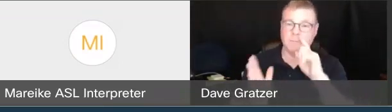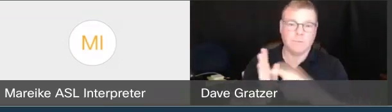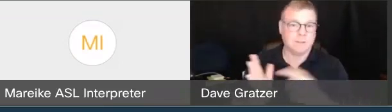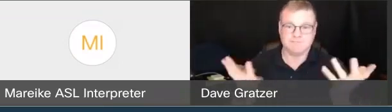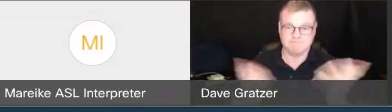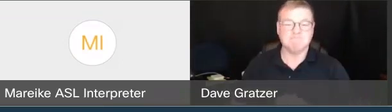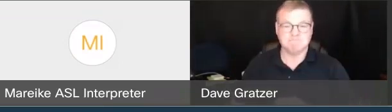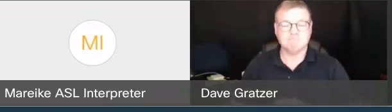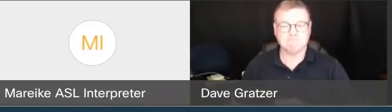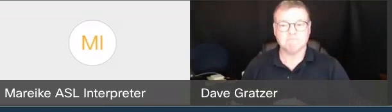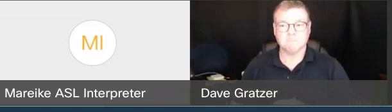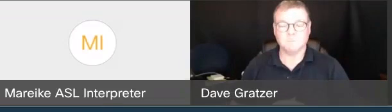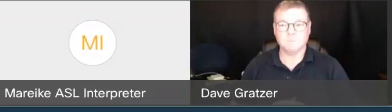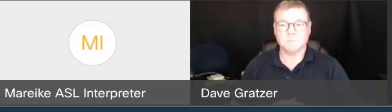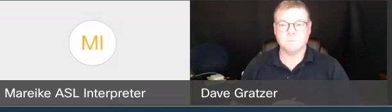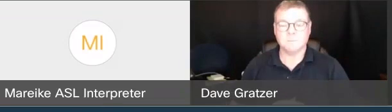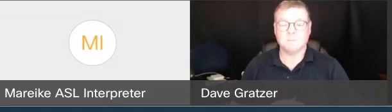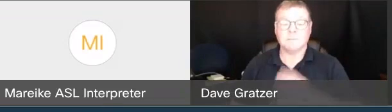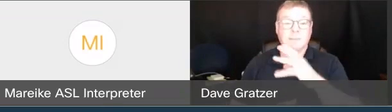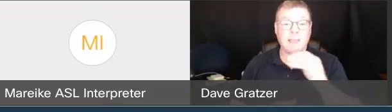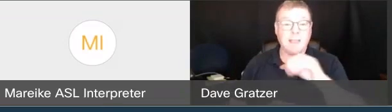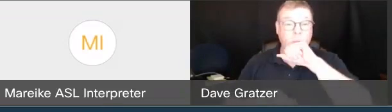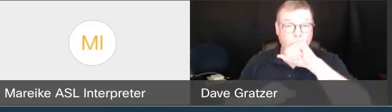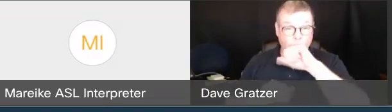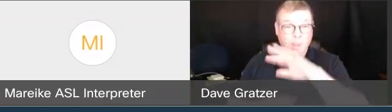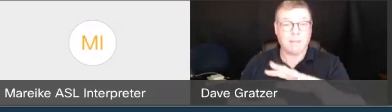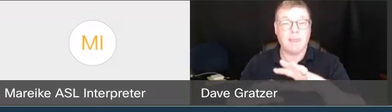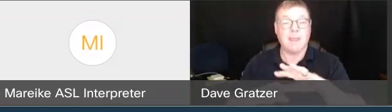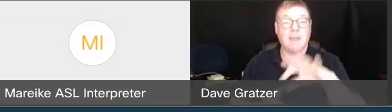So, without clear fidelity standards and